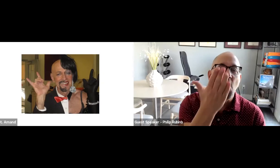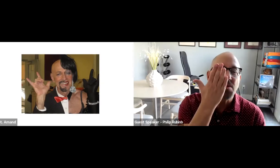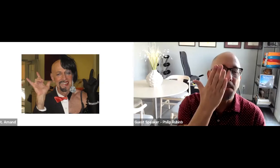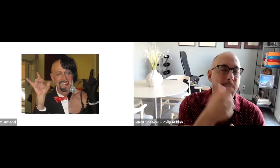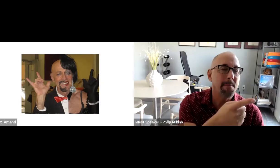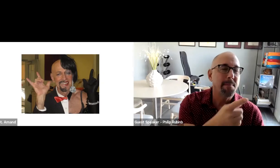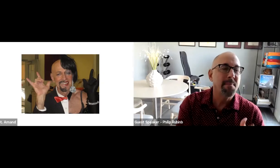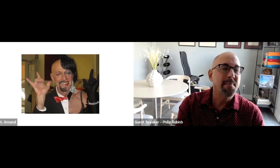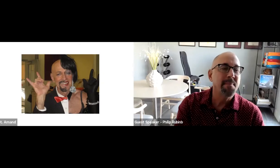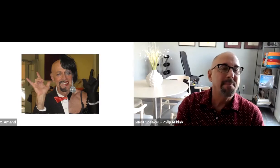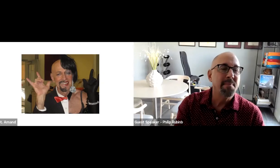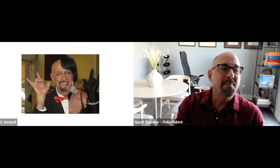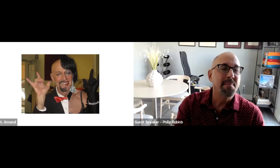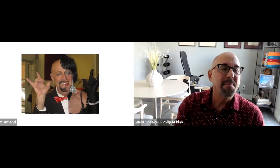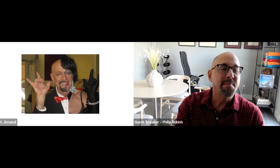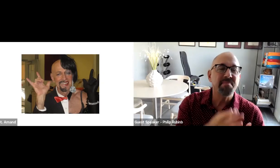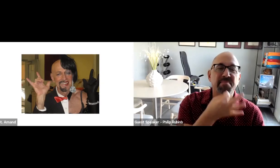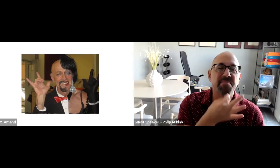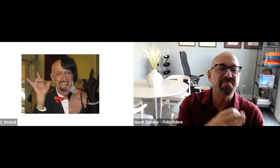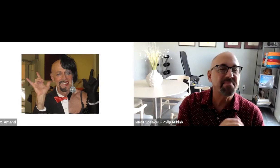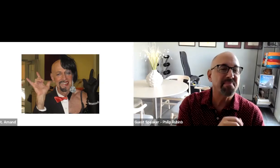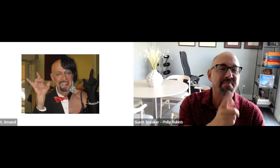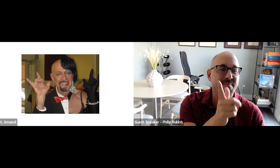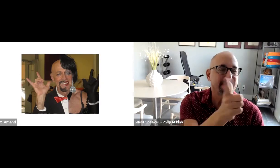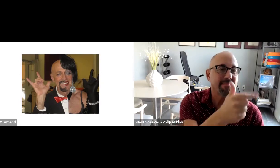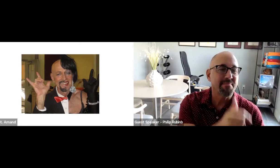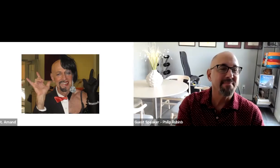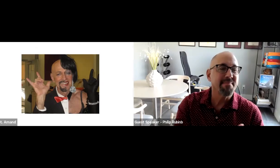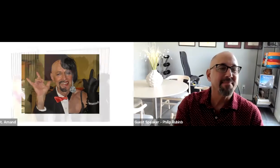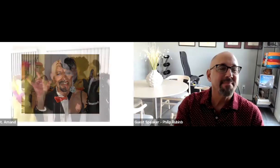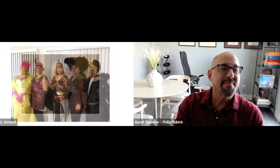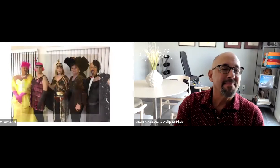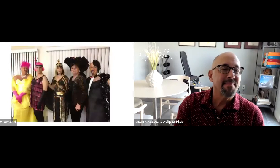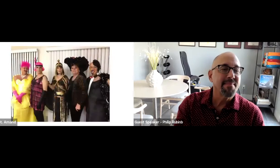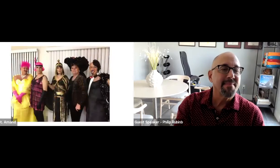There's a close-up of it. Heh heh heh!